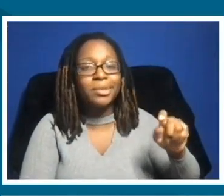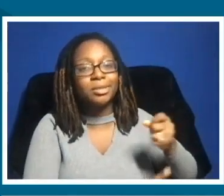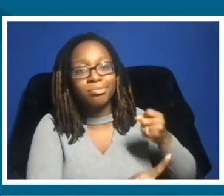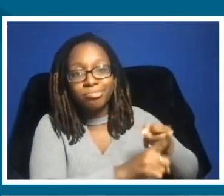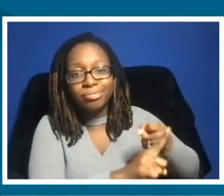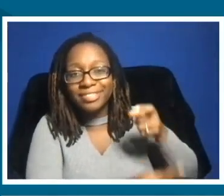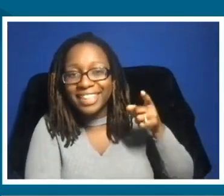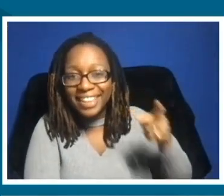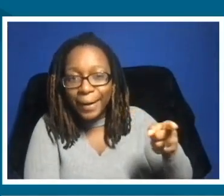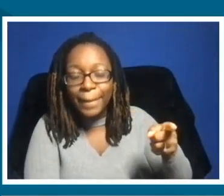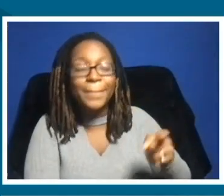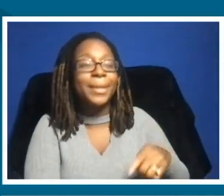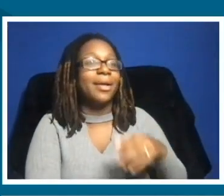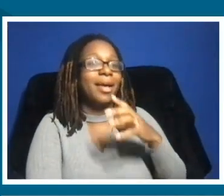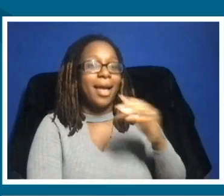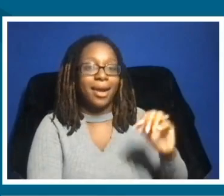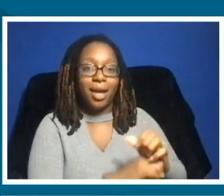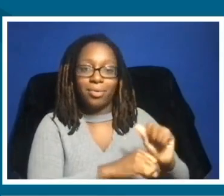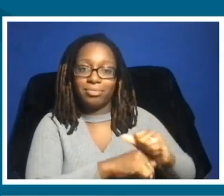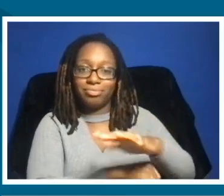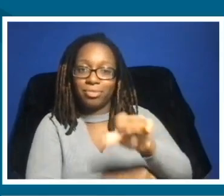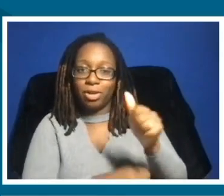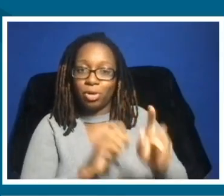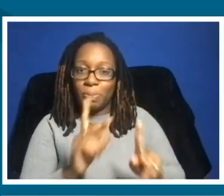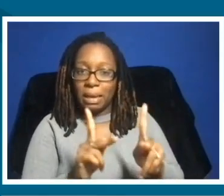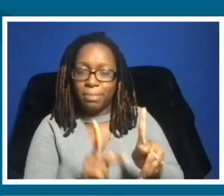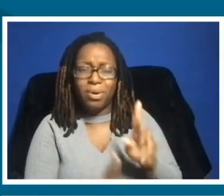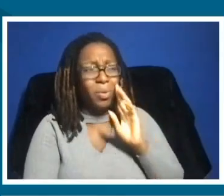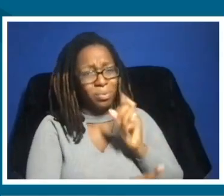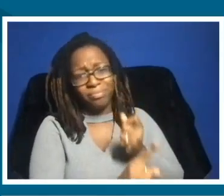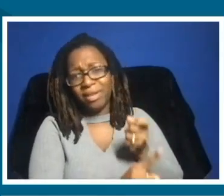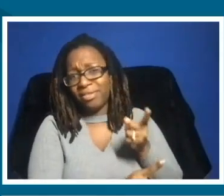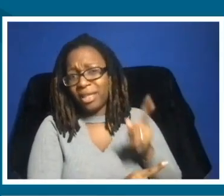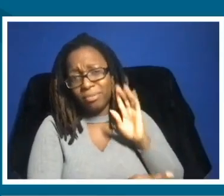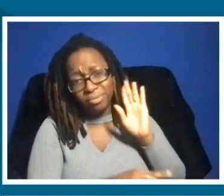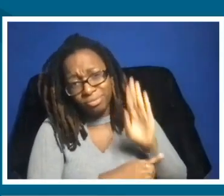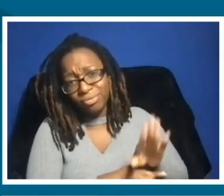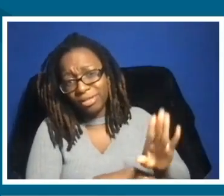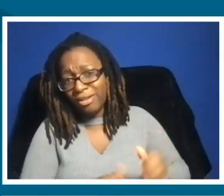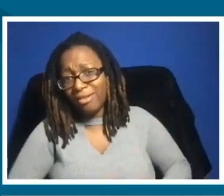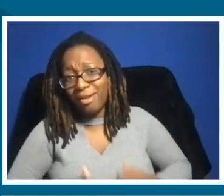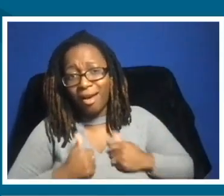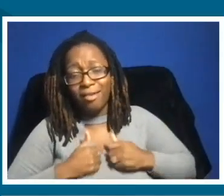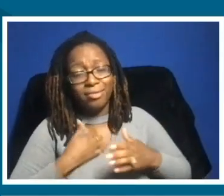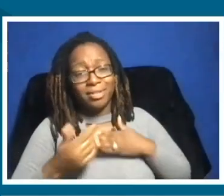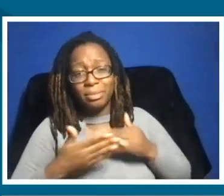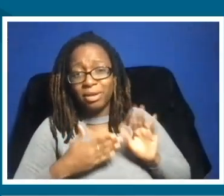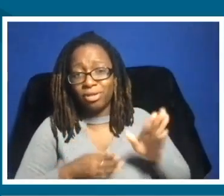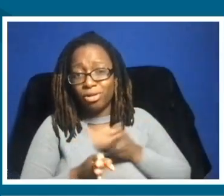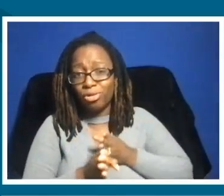entire lives no matter what job they ever have